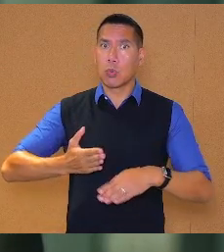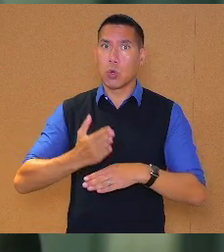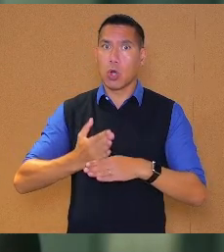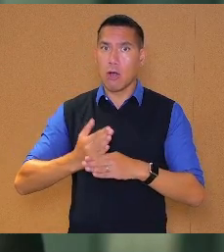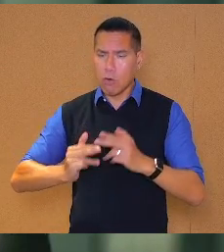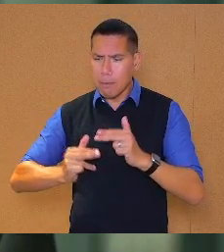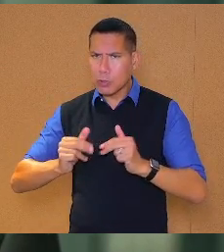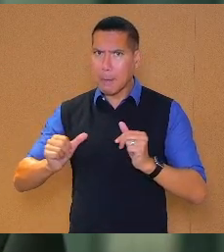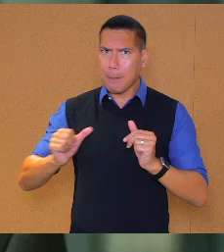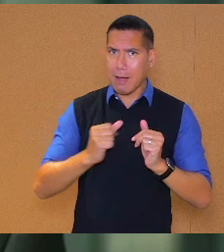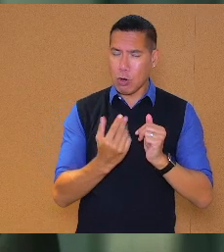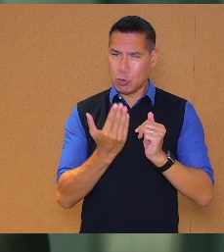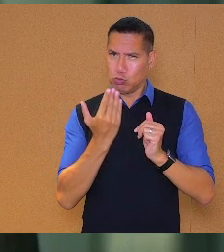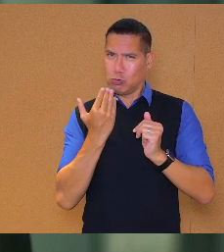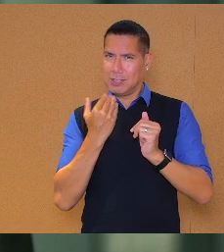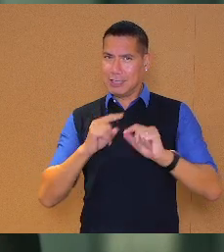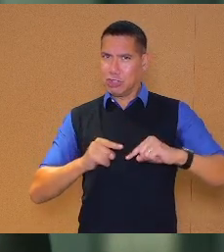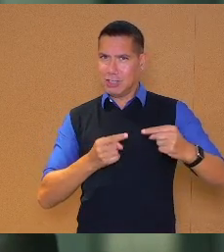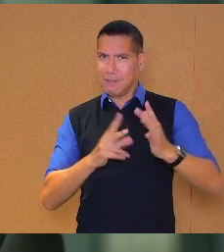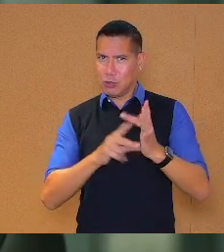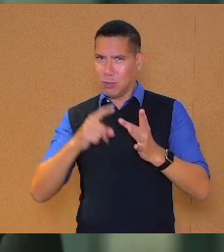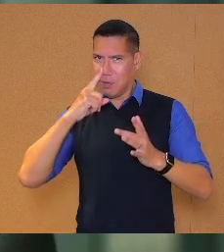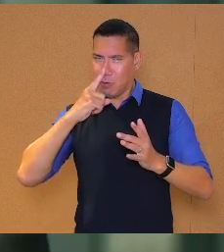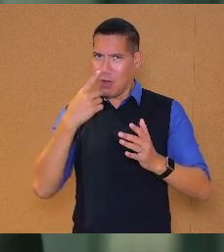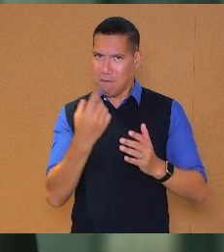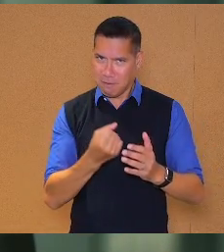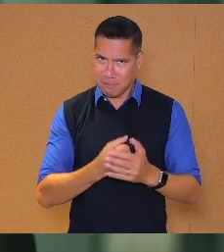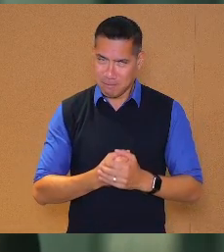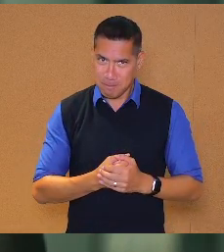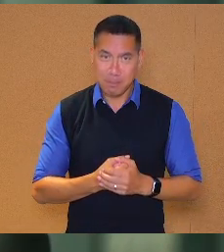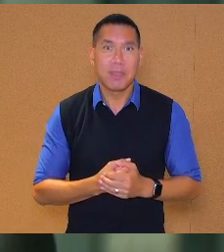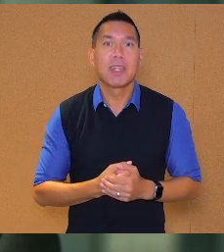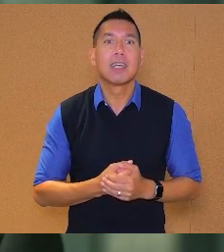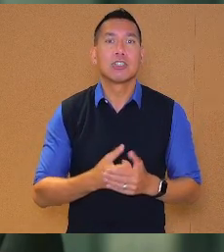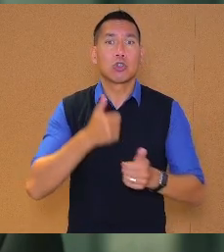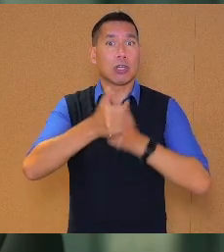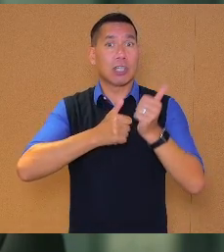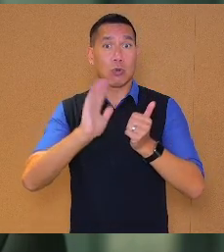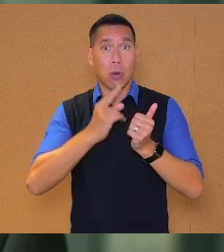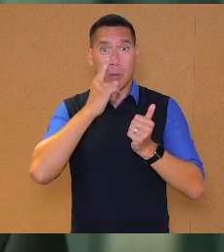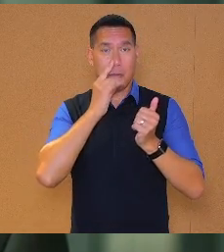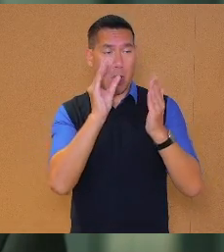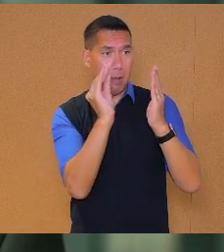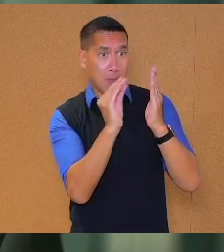and building back from recent challenges that Victorians have faced. A big congratulations to those that have made it to the finals, you have made a valuable